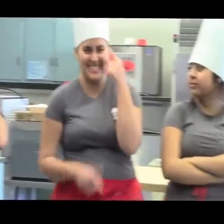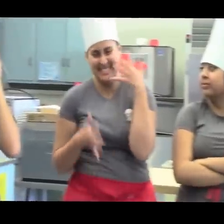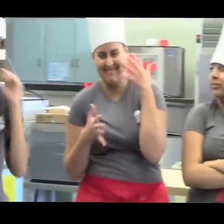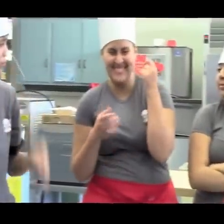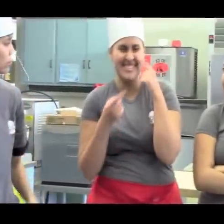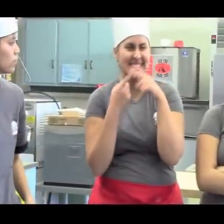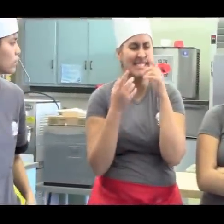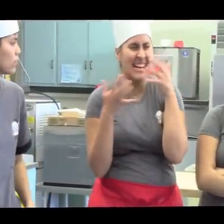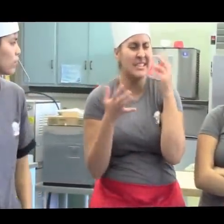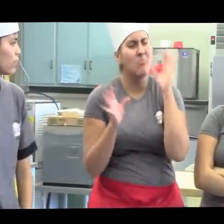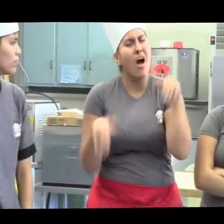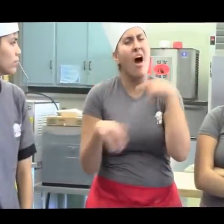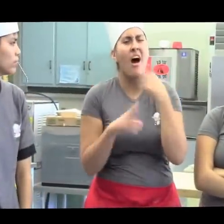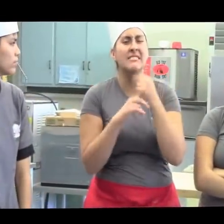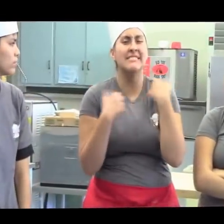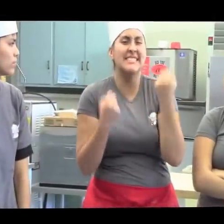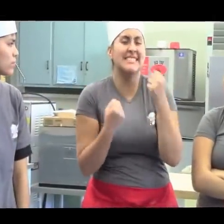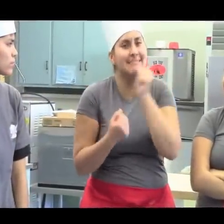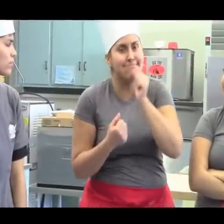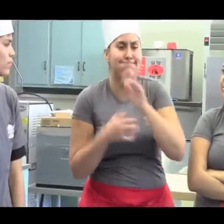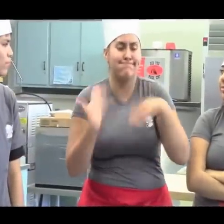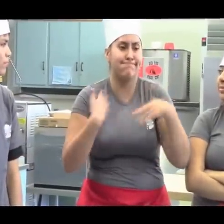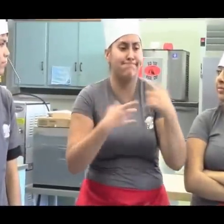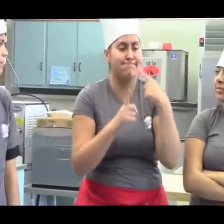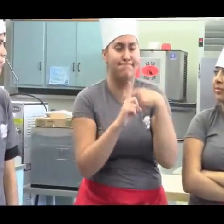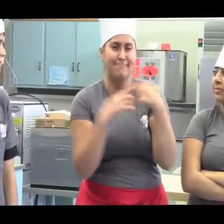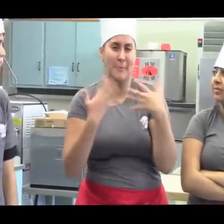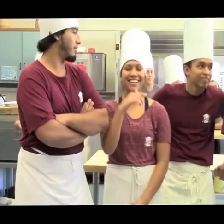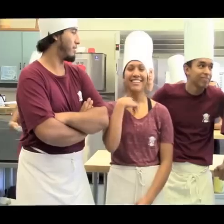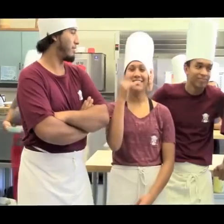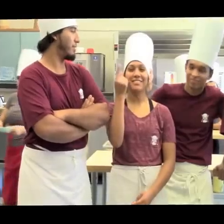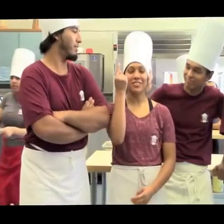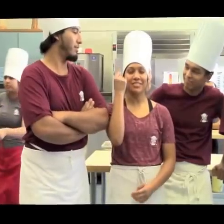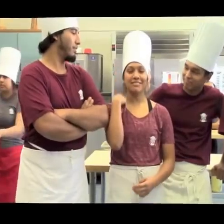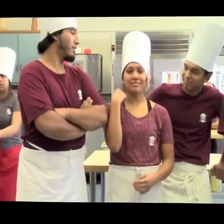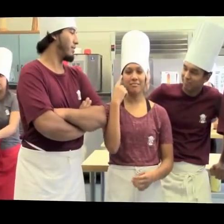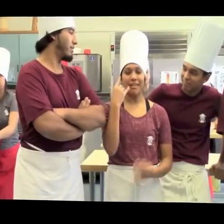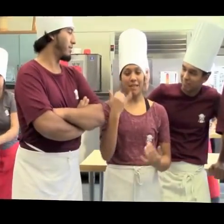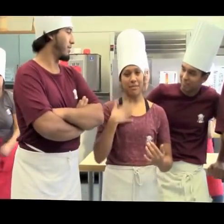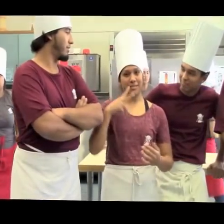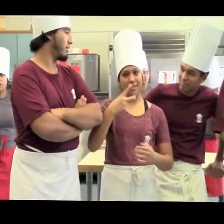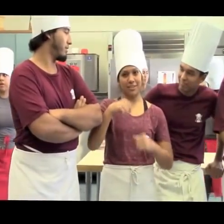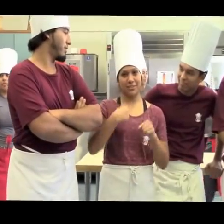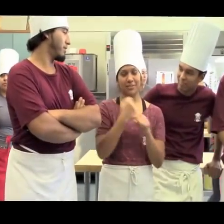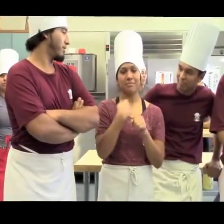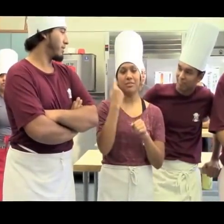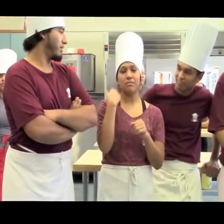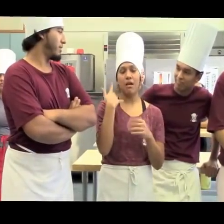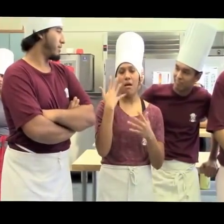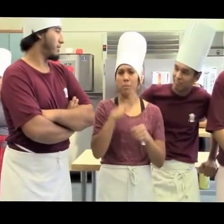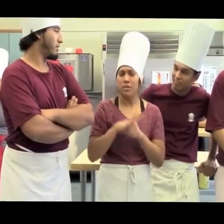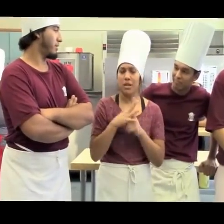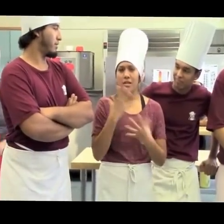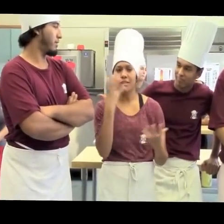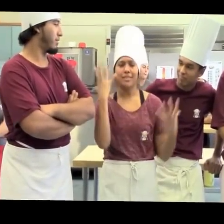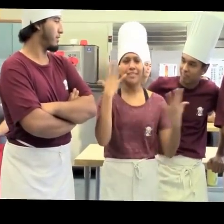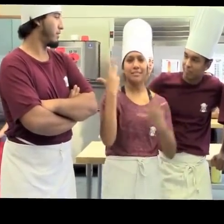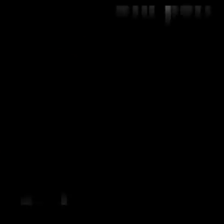Student: It was tough, but I bore through it staying postitive! Student: It's my 2nd year, and back then it wasn't easy...